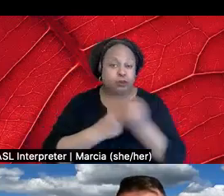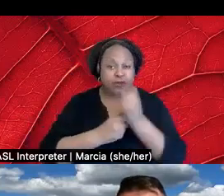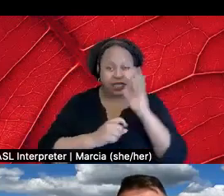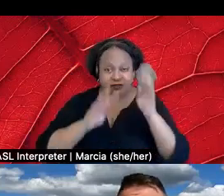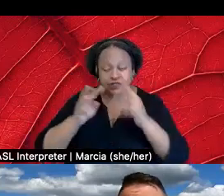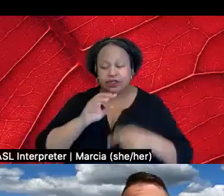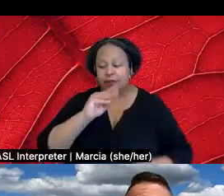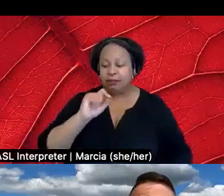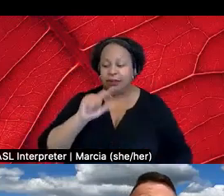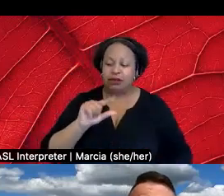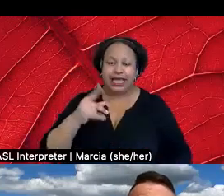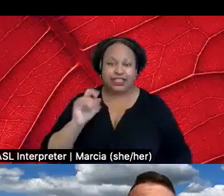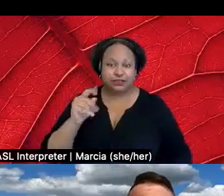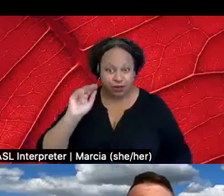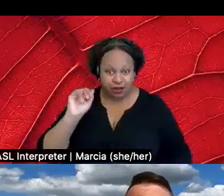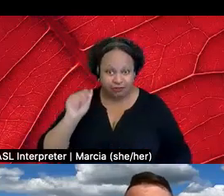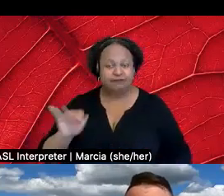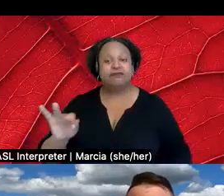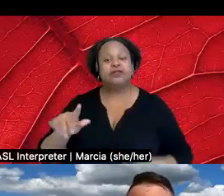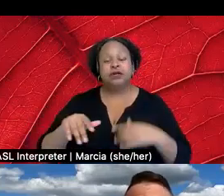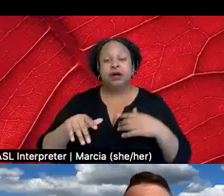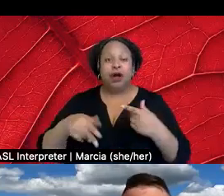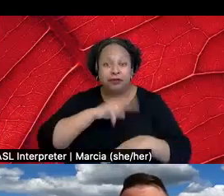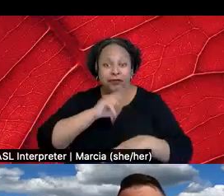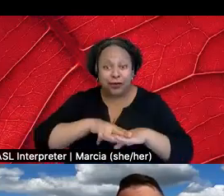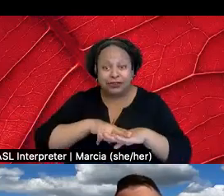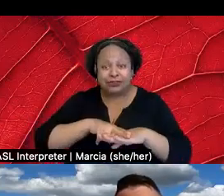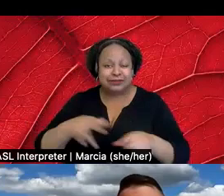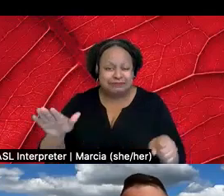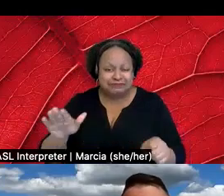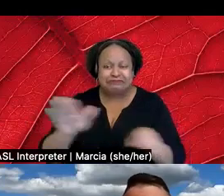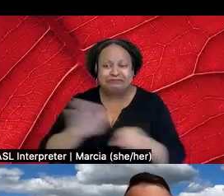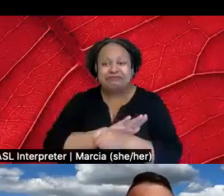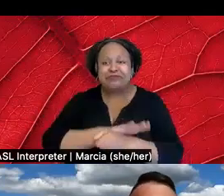And as well of course the entire accessibility services team,